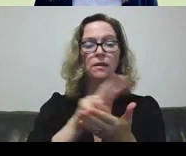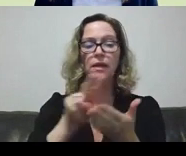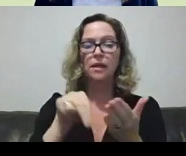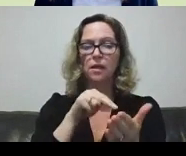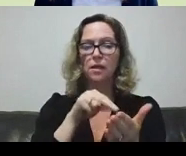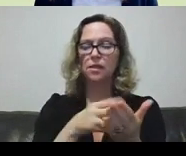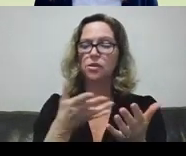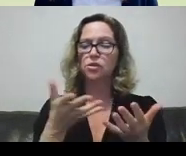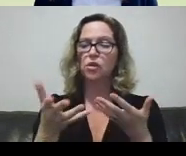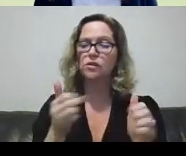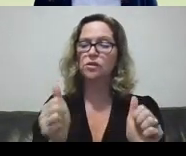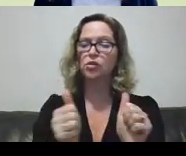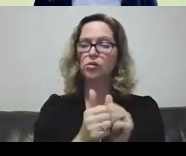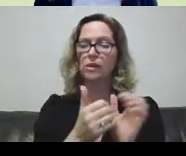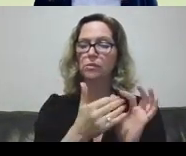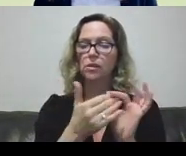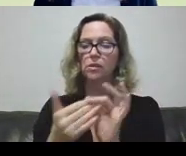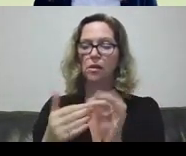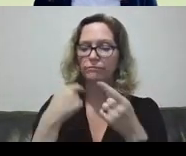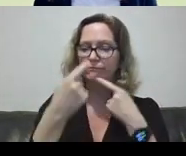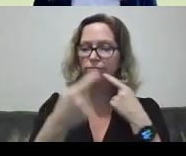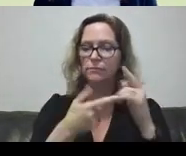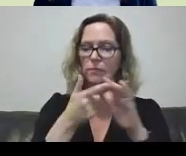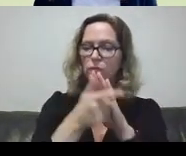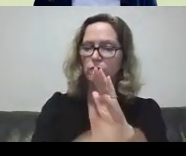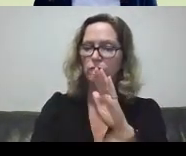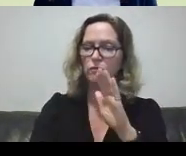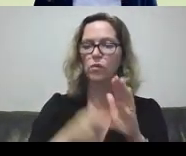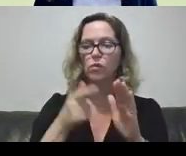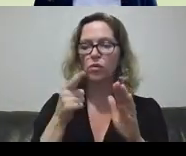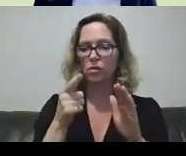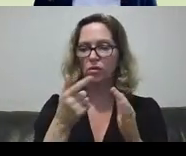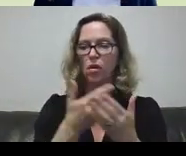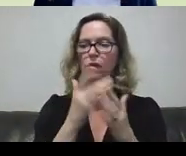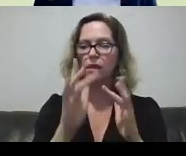it goes into service agreements in a lot more detail and there's an example there